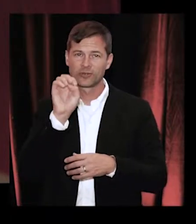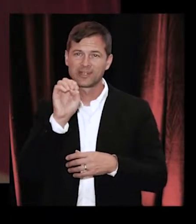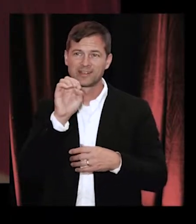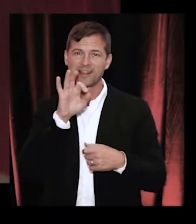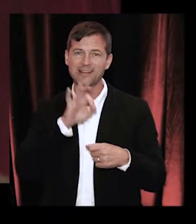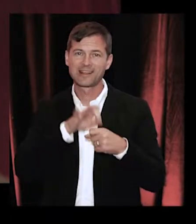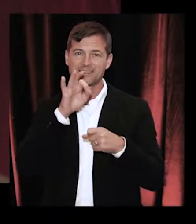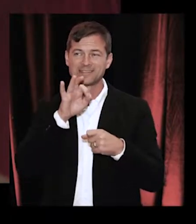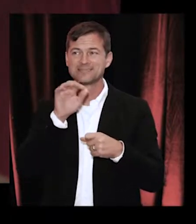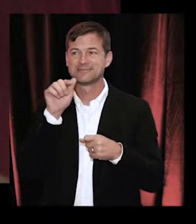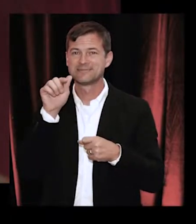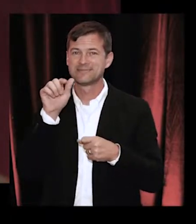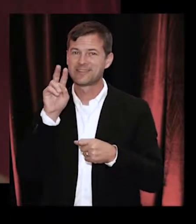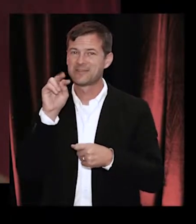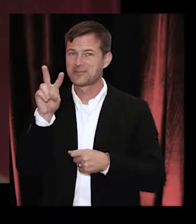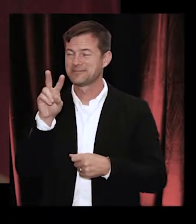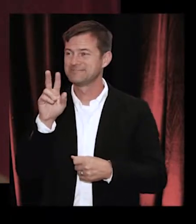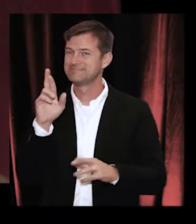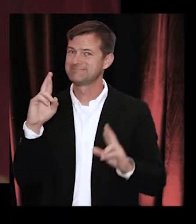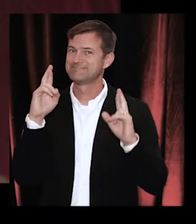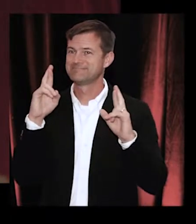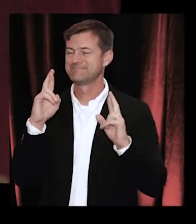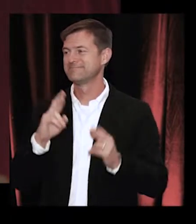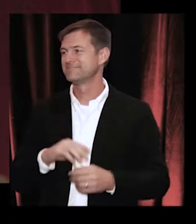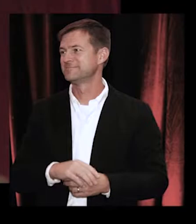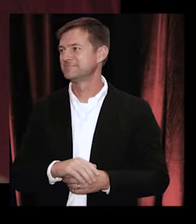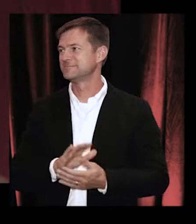in November.